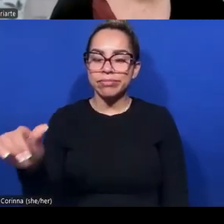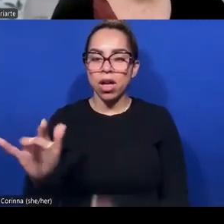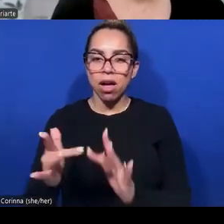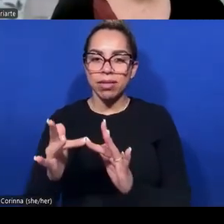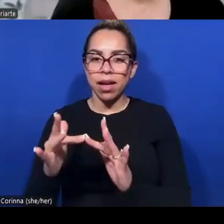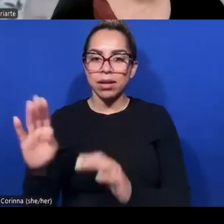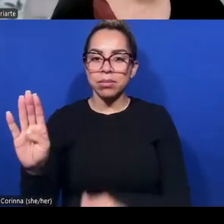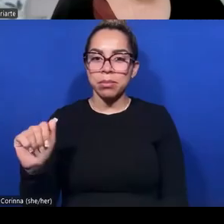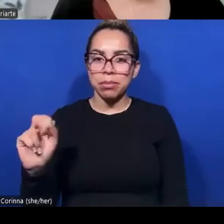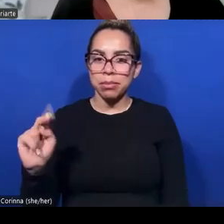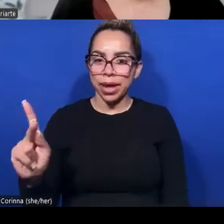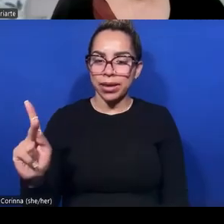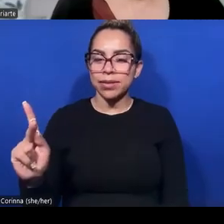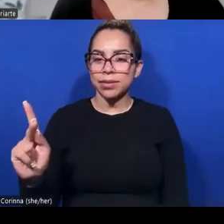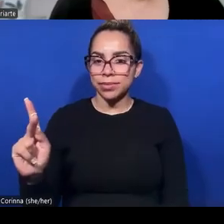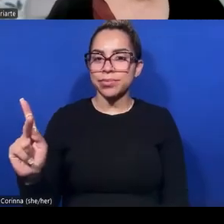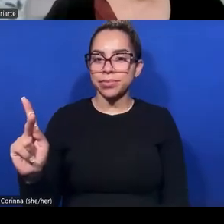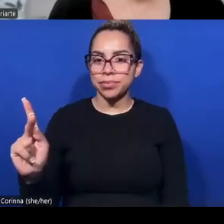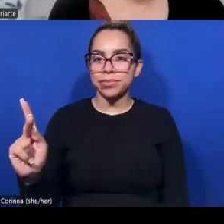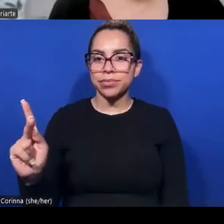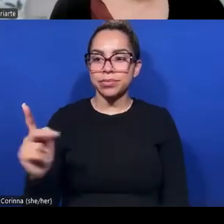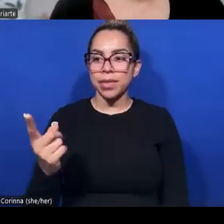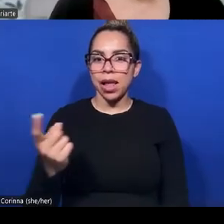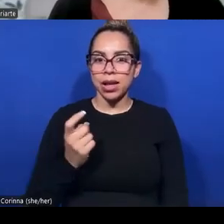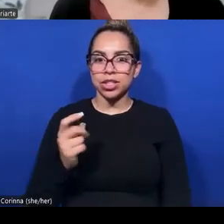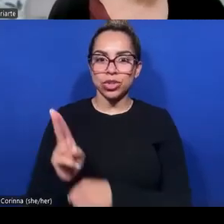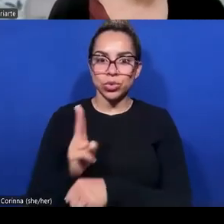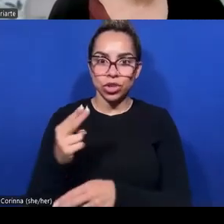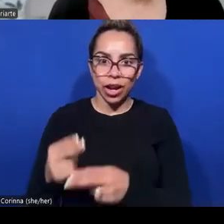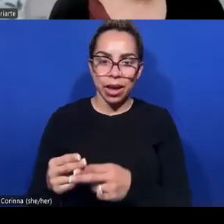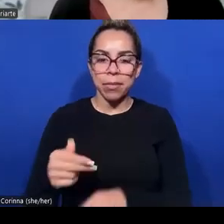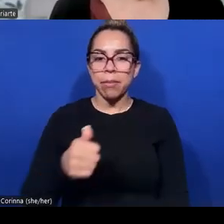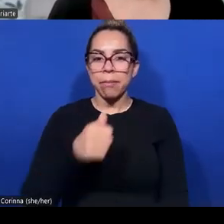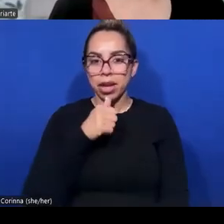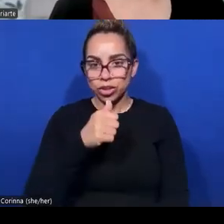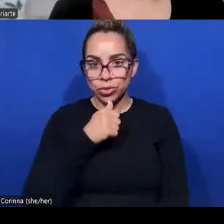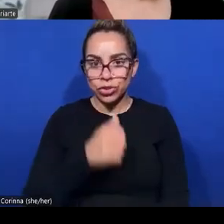When I do online banking, it's asking me for my username and my password, to